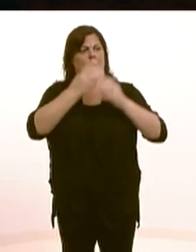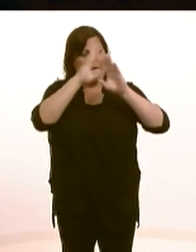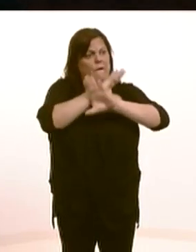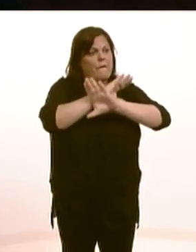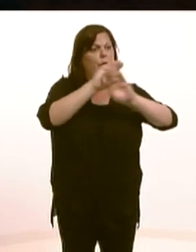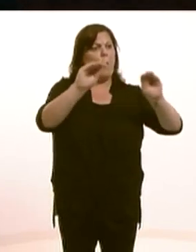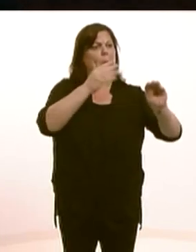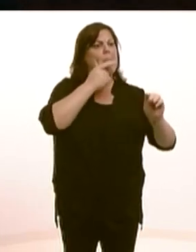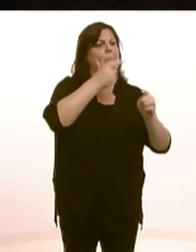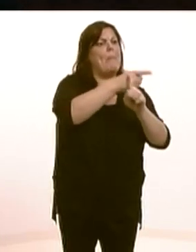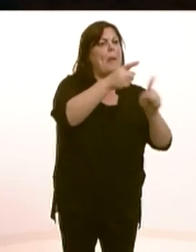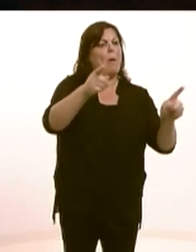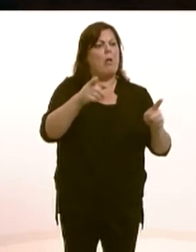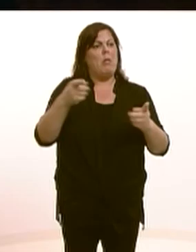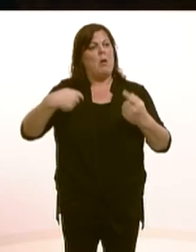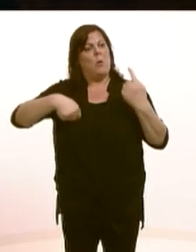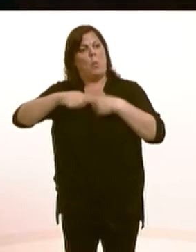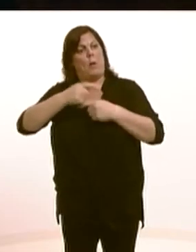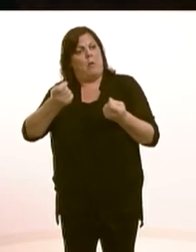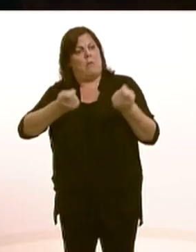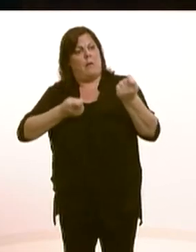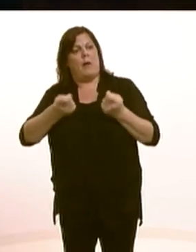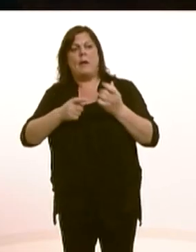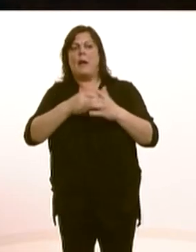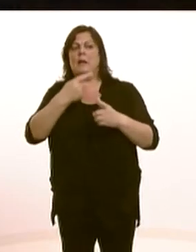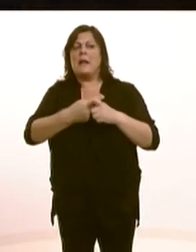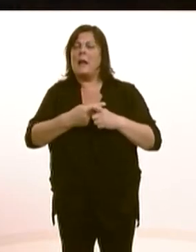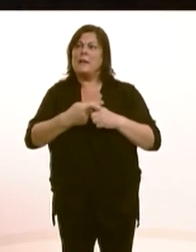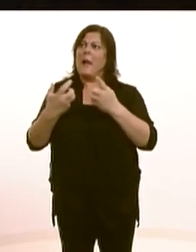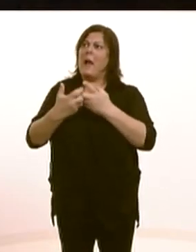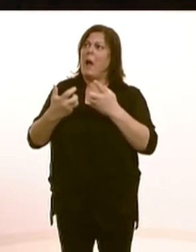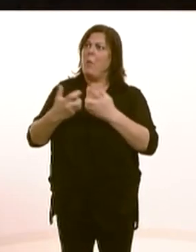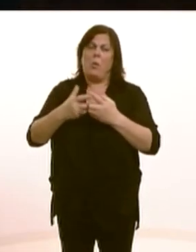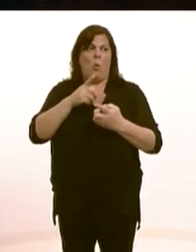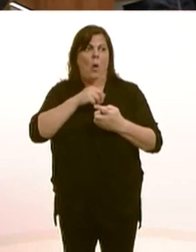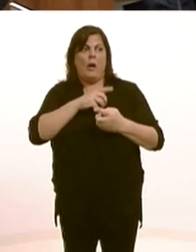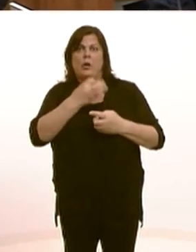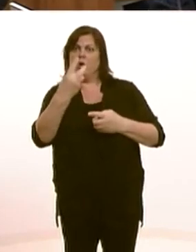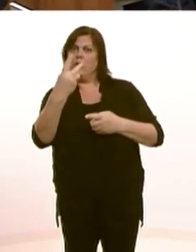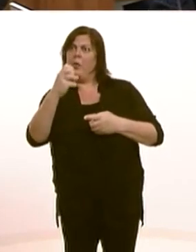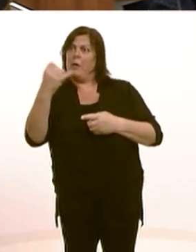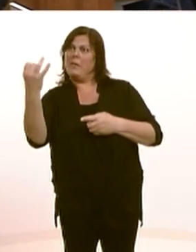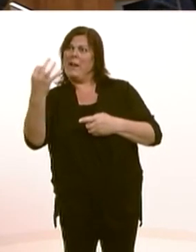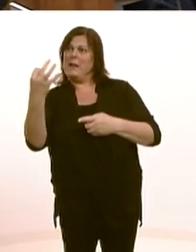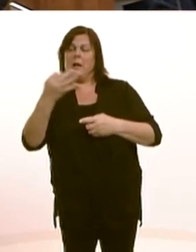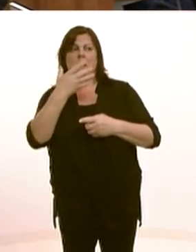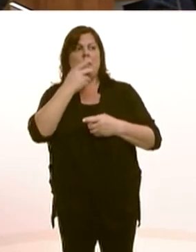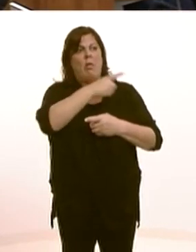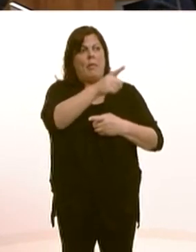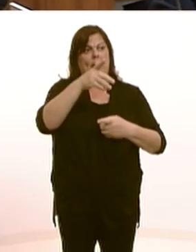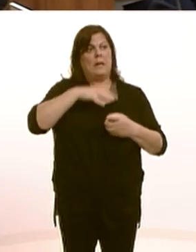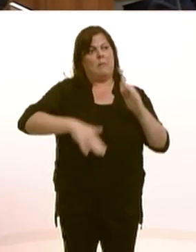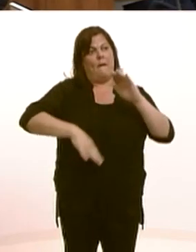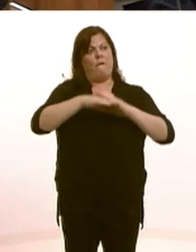it does start to happen in 2018, the public are fully aware of whatís going on with their tax bills? Carwyn Jones: There will be a communications plan, as ever.